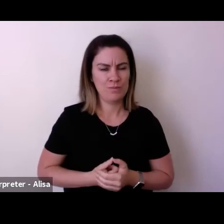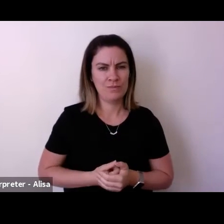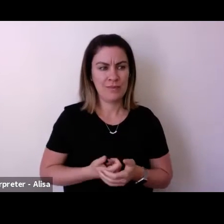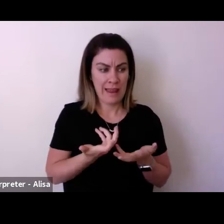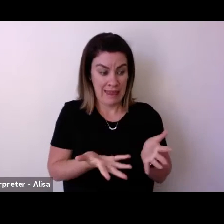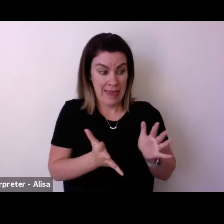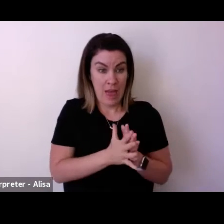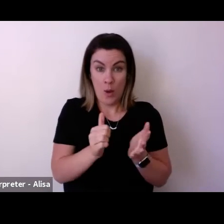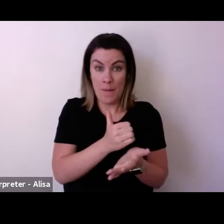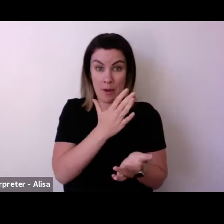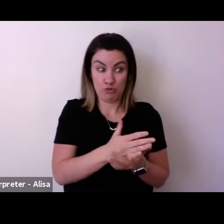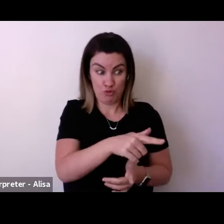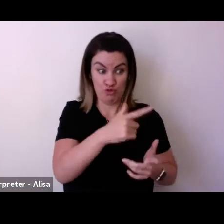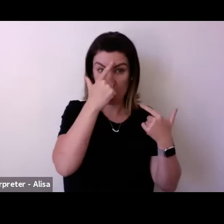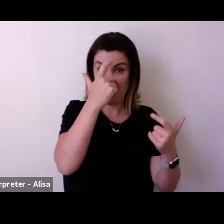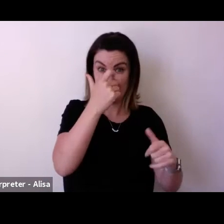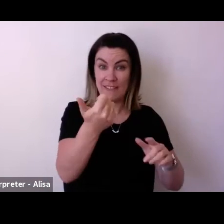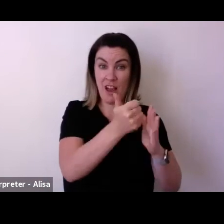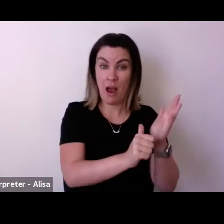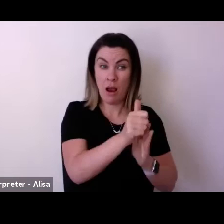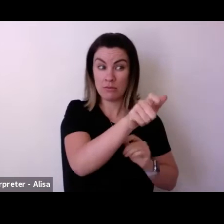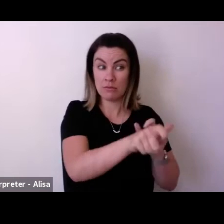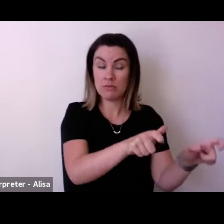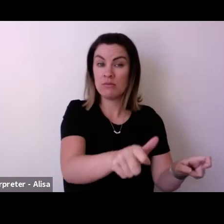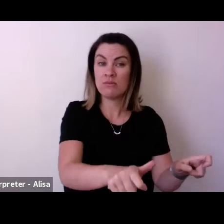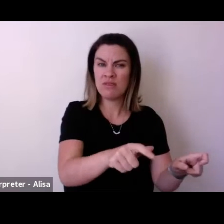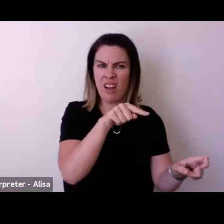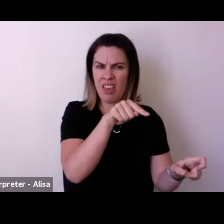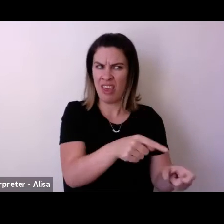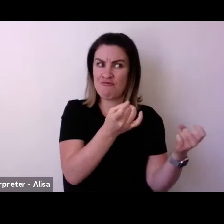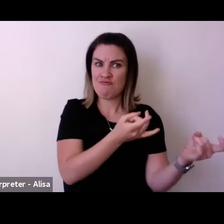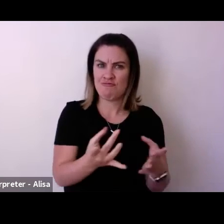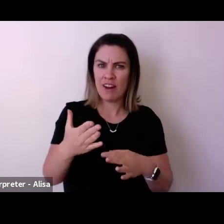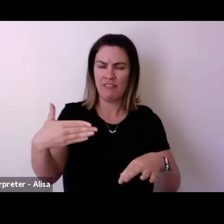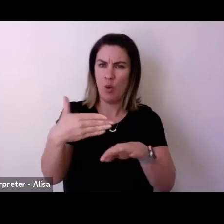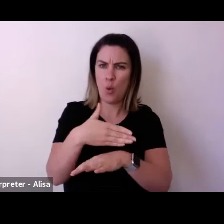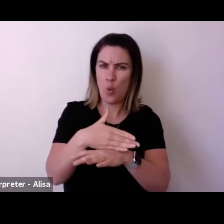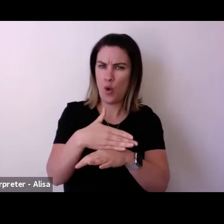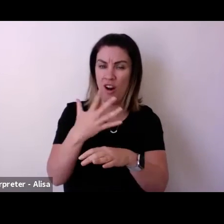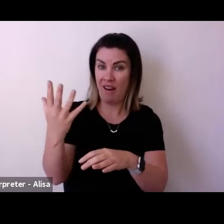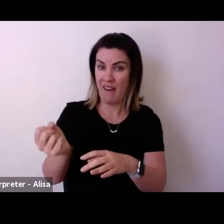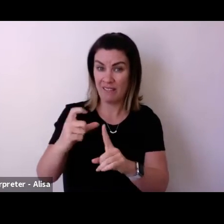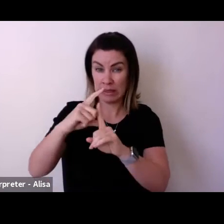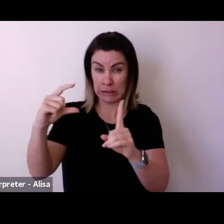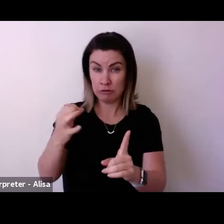world of work that is shaped by digital threat and opportunity, capitalization of the workforce ,